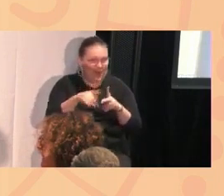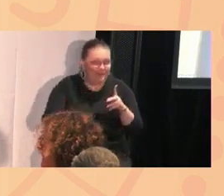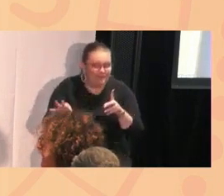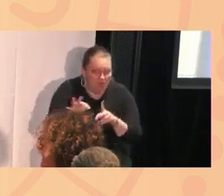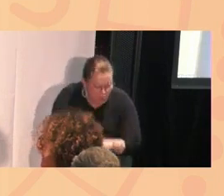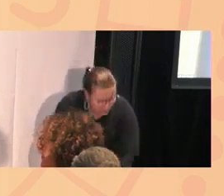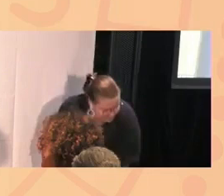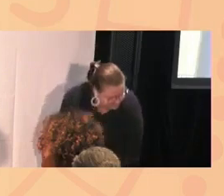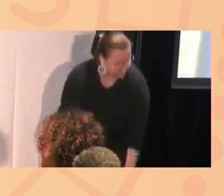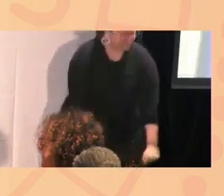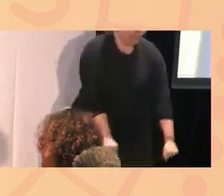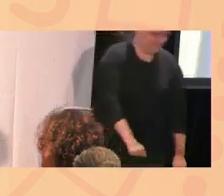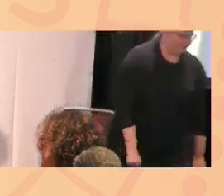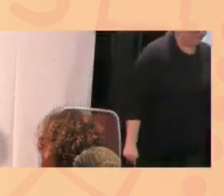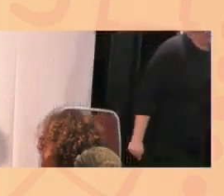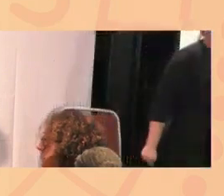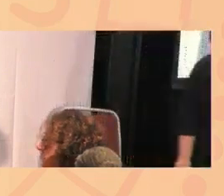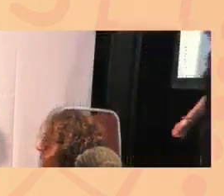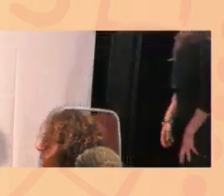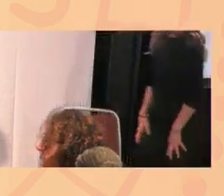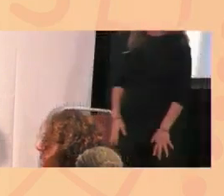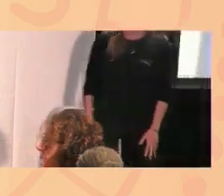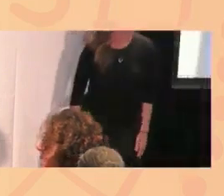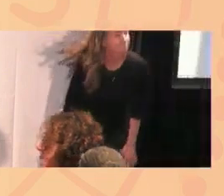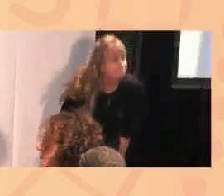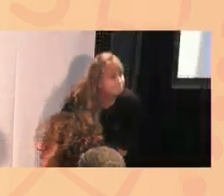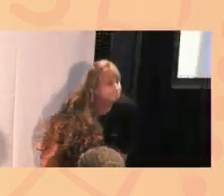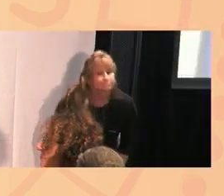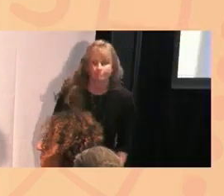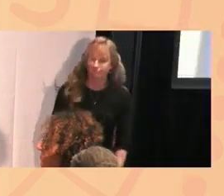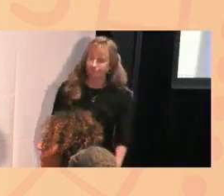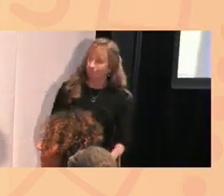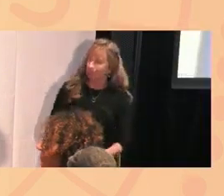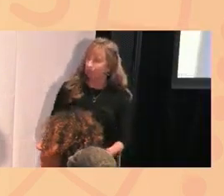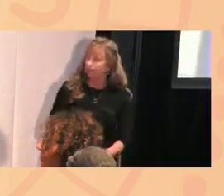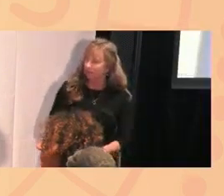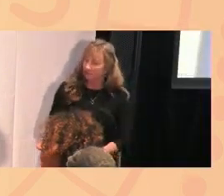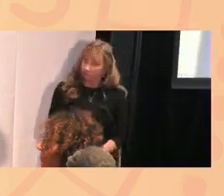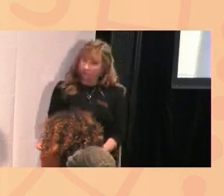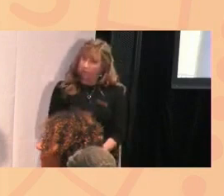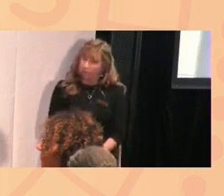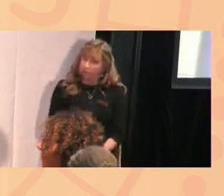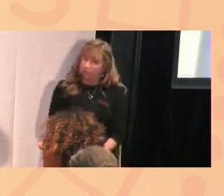Why do you think your art wasn't featured in this episode on Tasmania